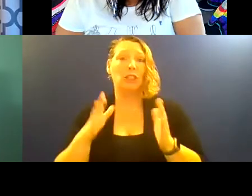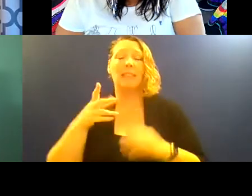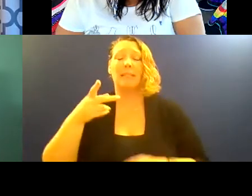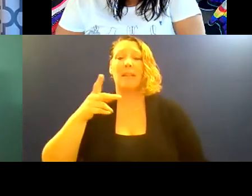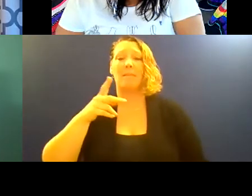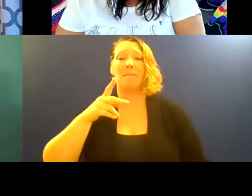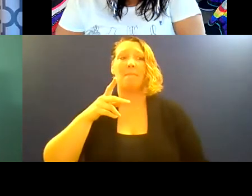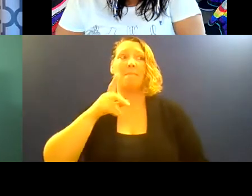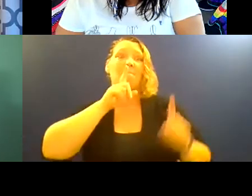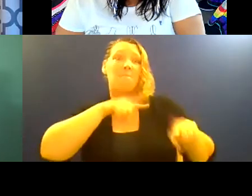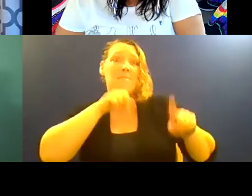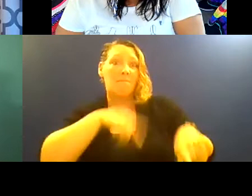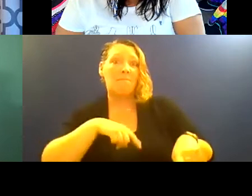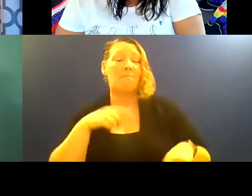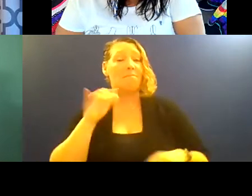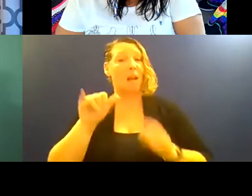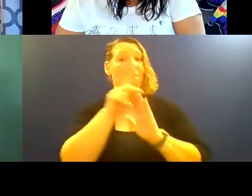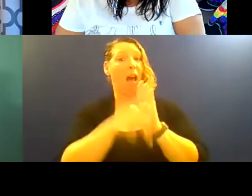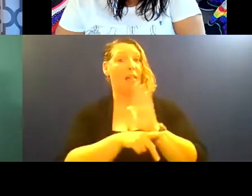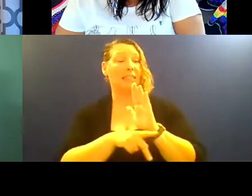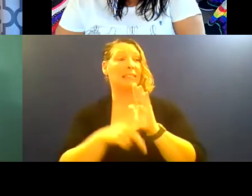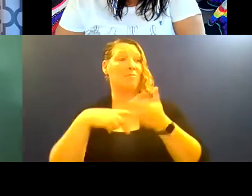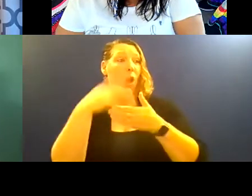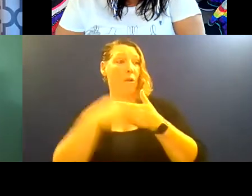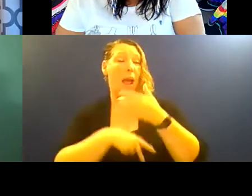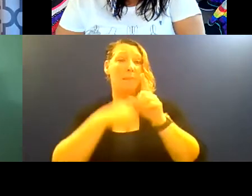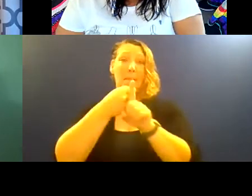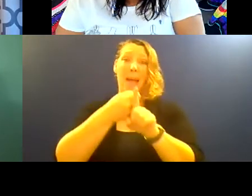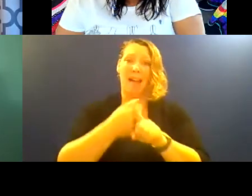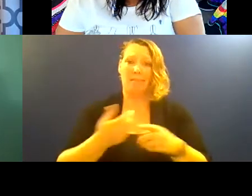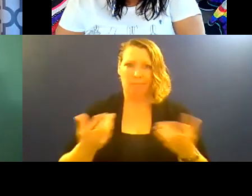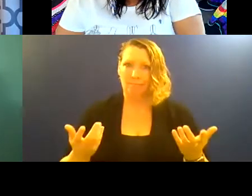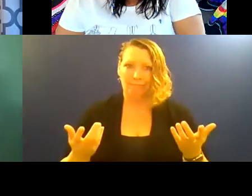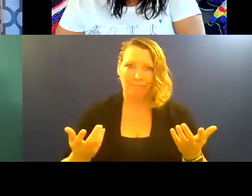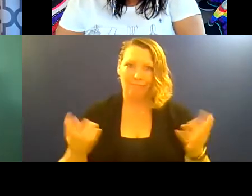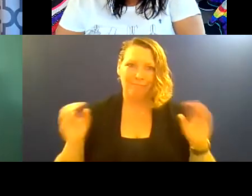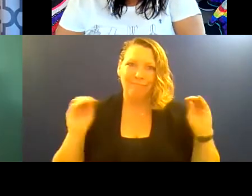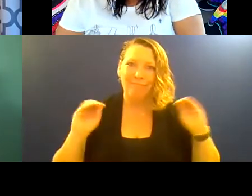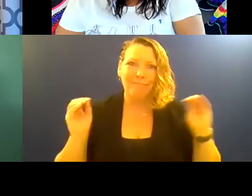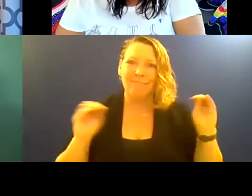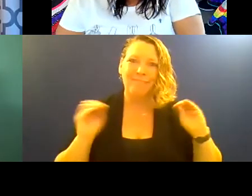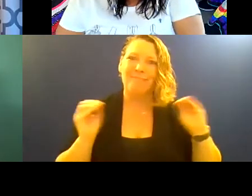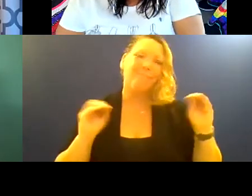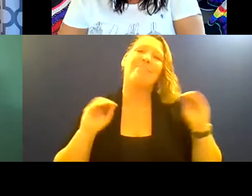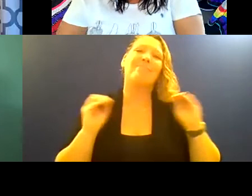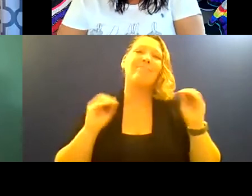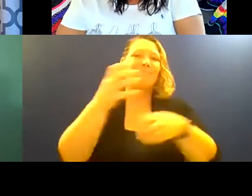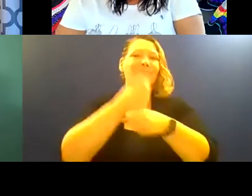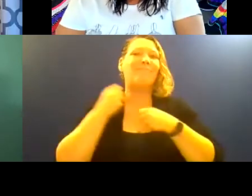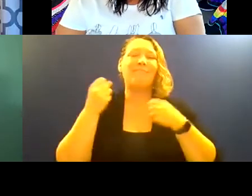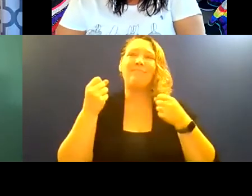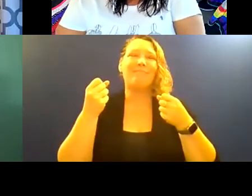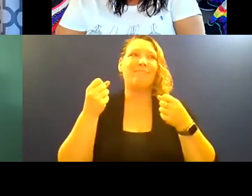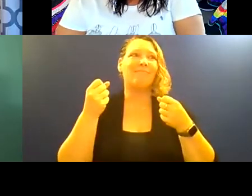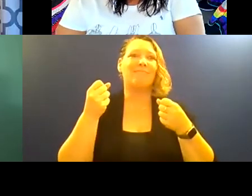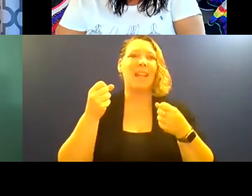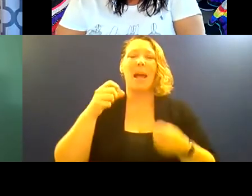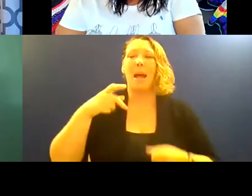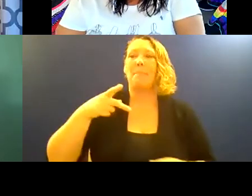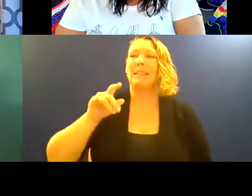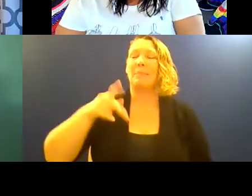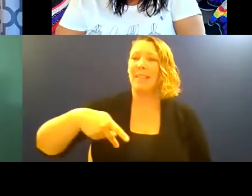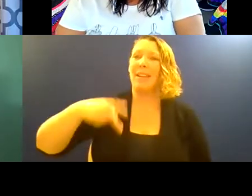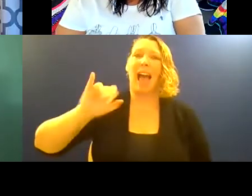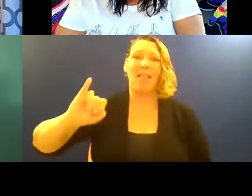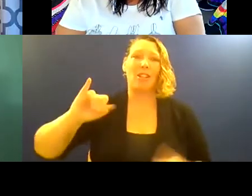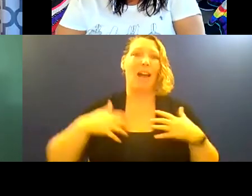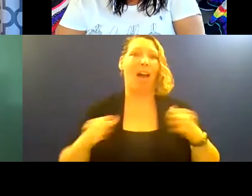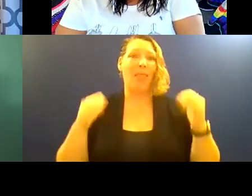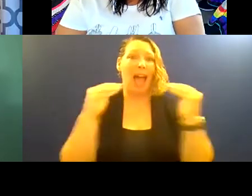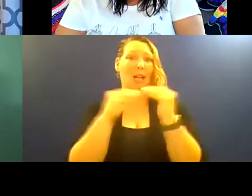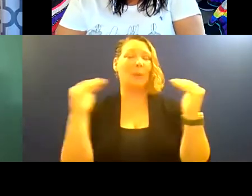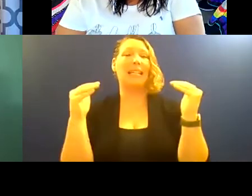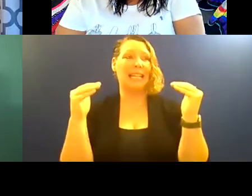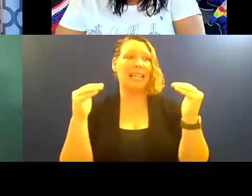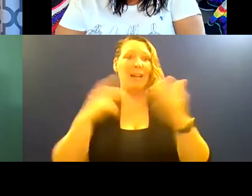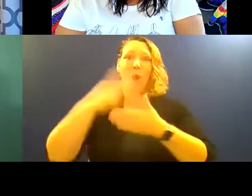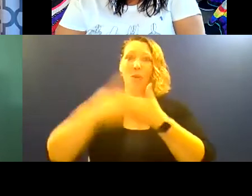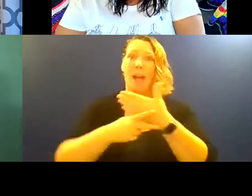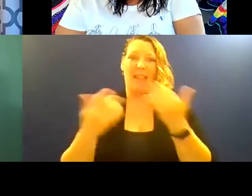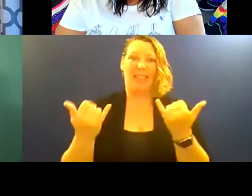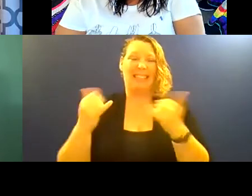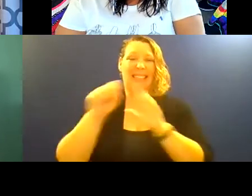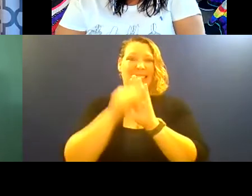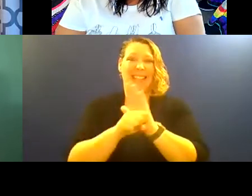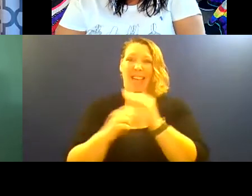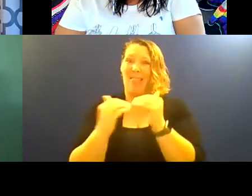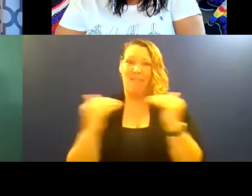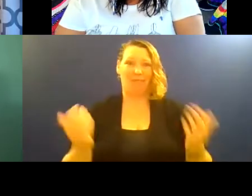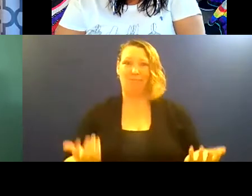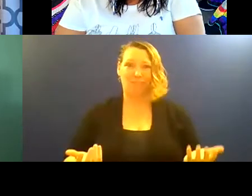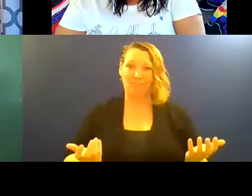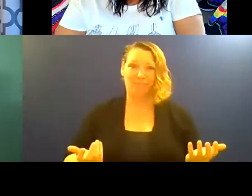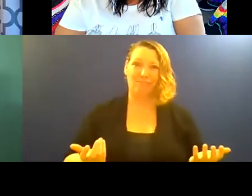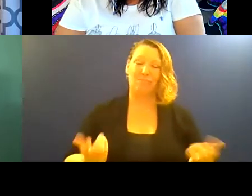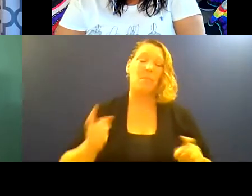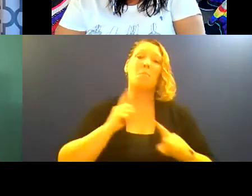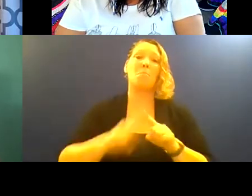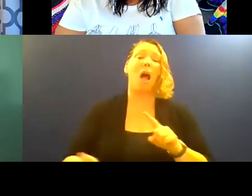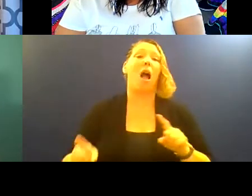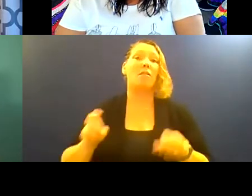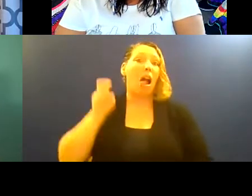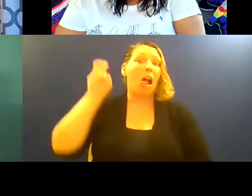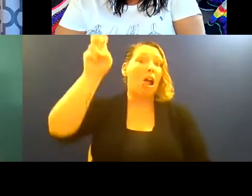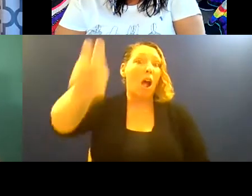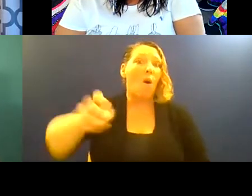What's the policy and program impacts of that, right? Well, we haven't gotten any. There's, there's no you know there is no robust Pacific Islander health equity initiative or programming at the state level, but rather than jumping immediately into "Cool,